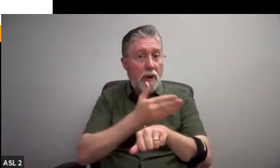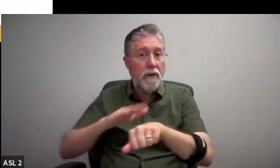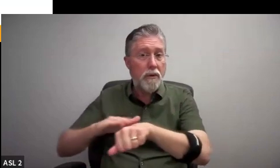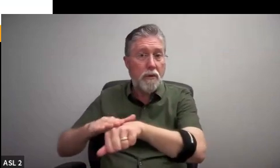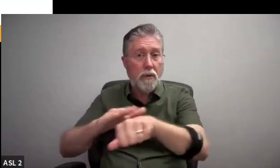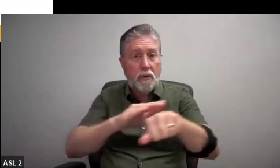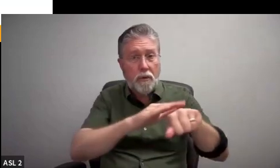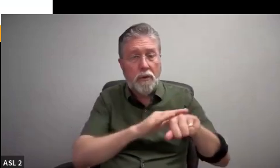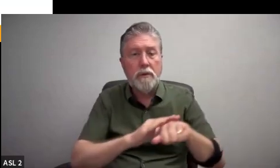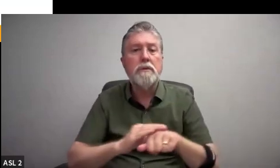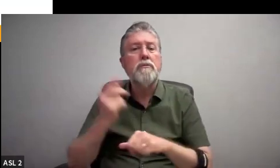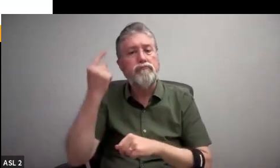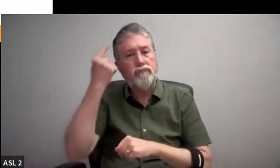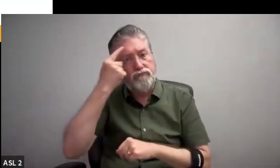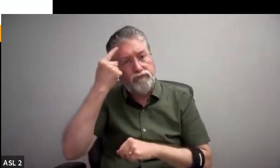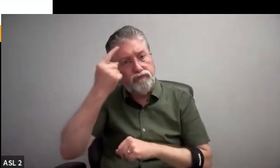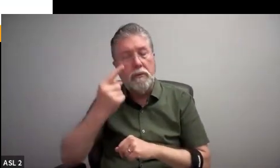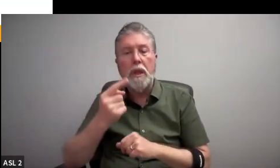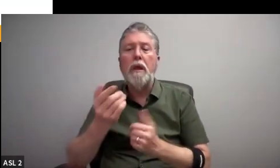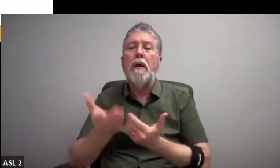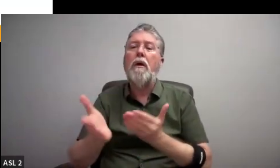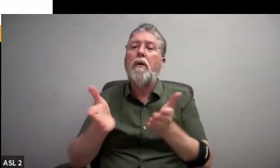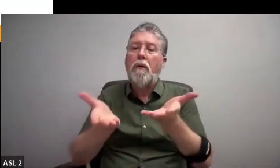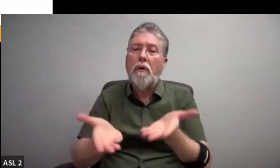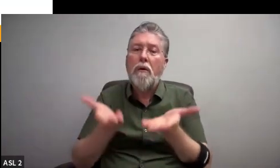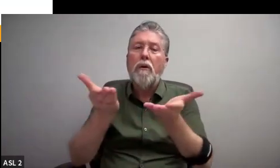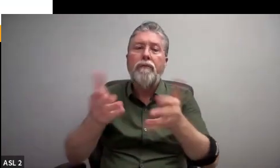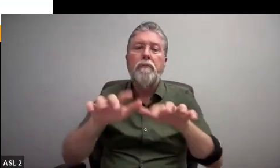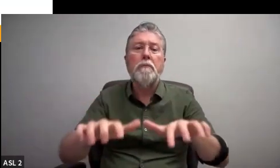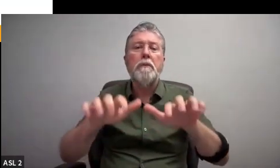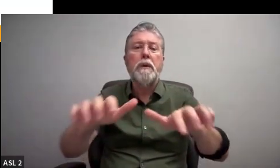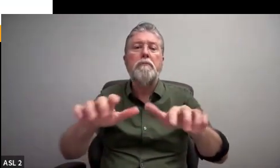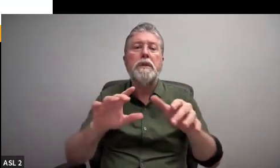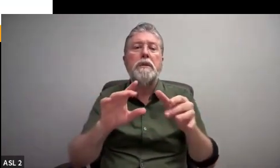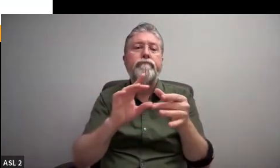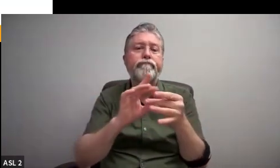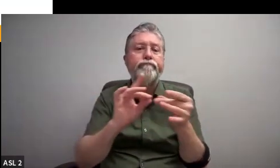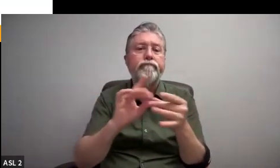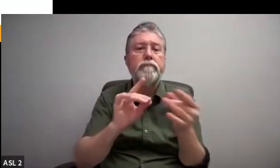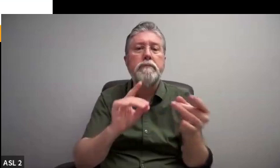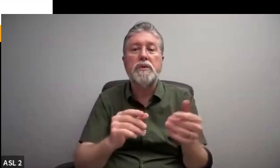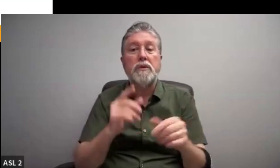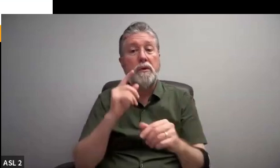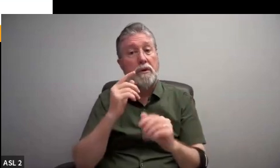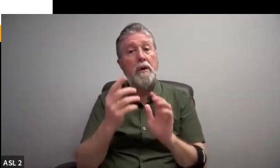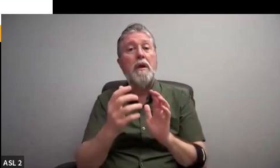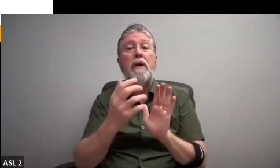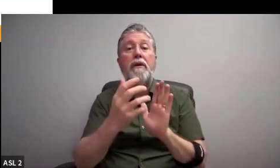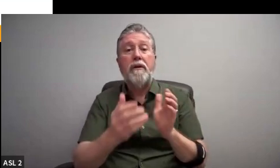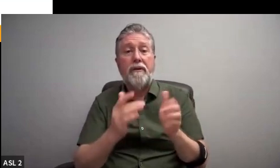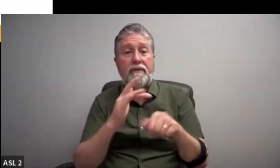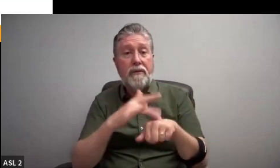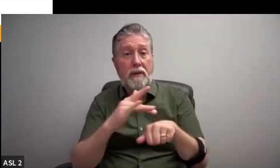inviting them to submit comments on a publicly available draft of the plan. Many SUAs do this